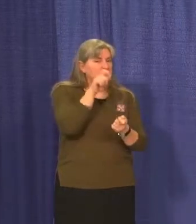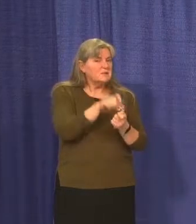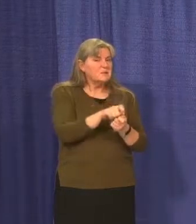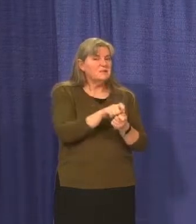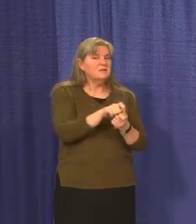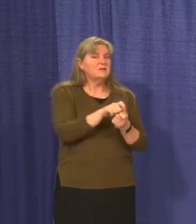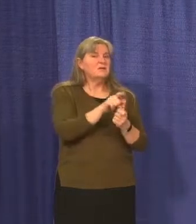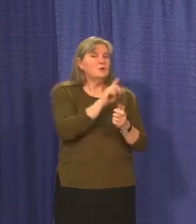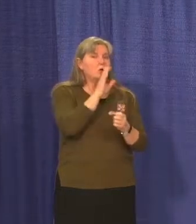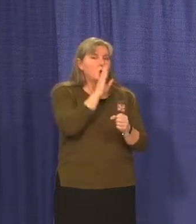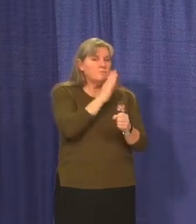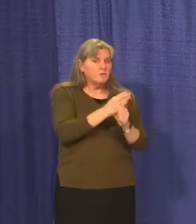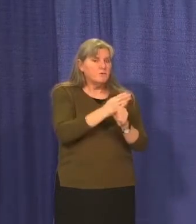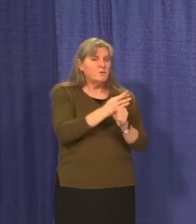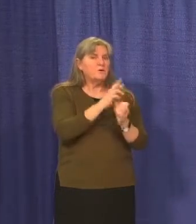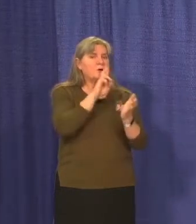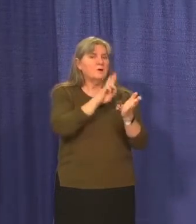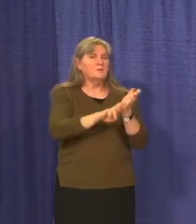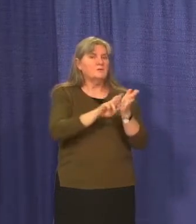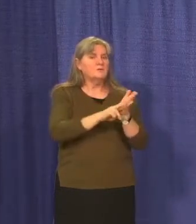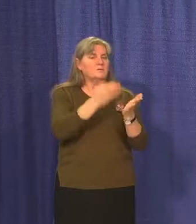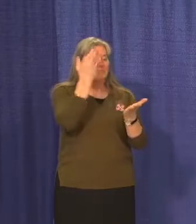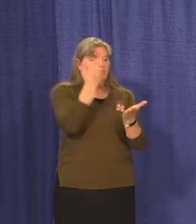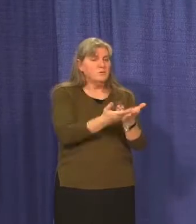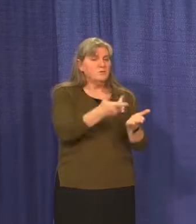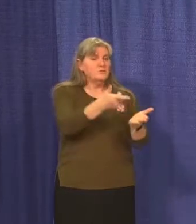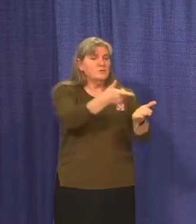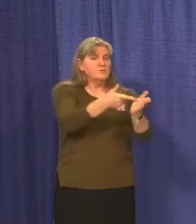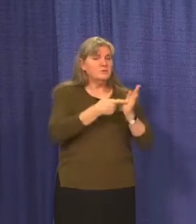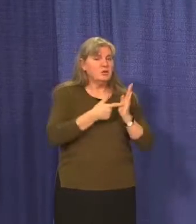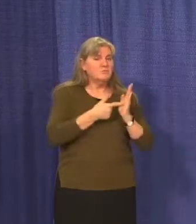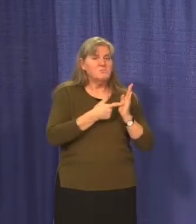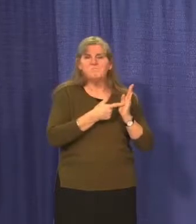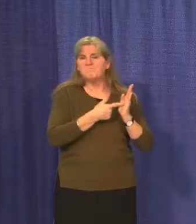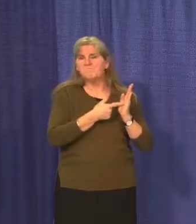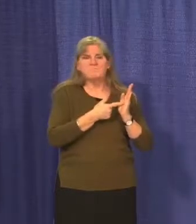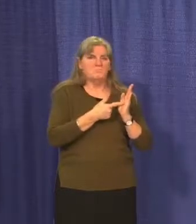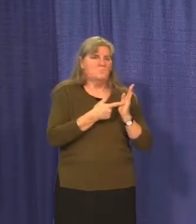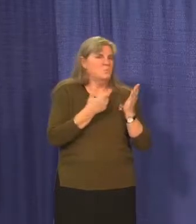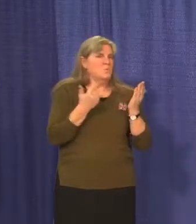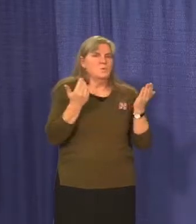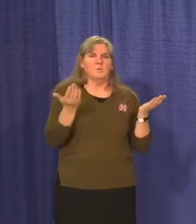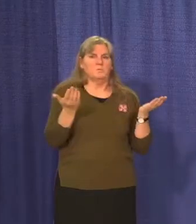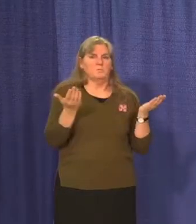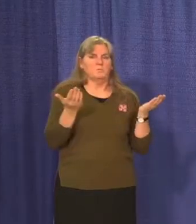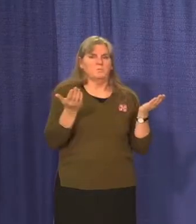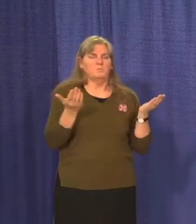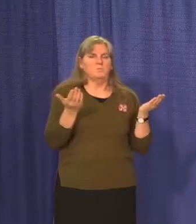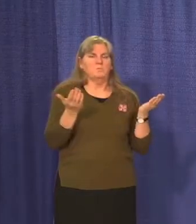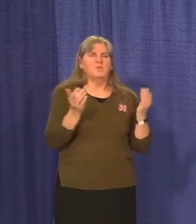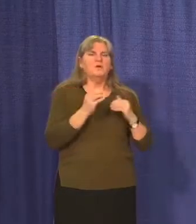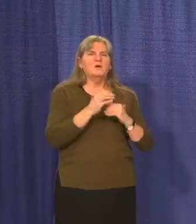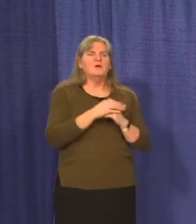specific trial information to say what the actual outcomes are.